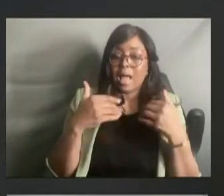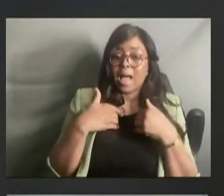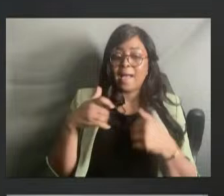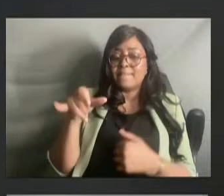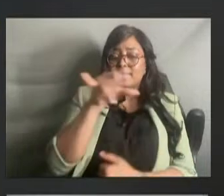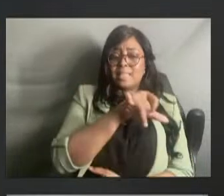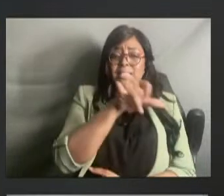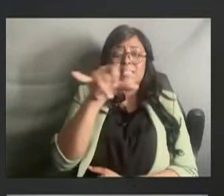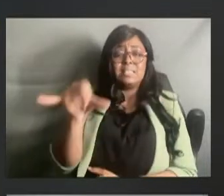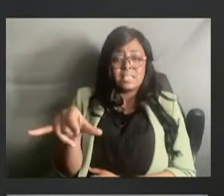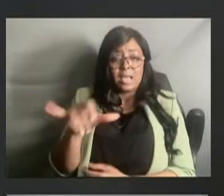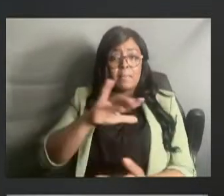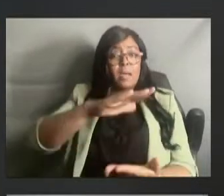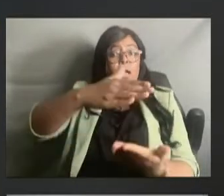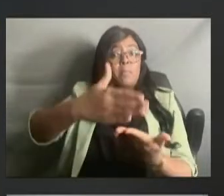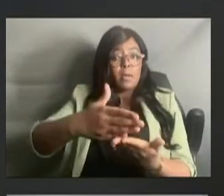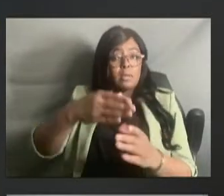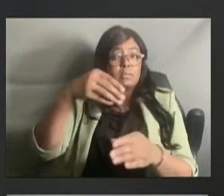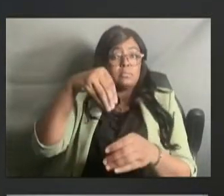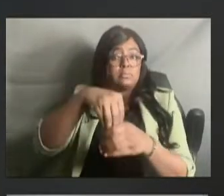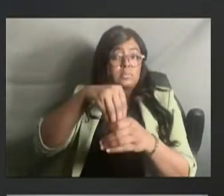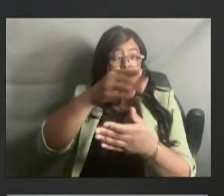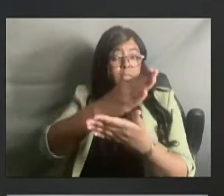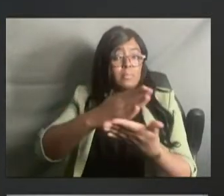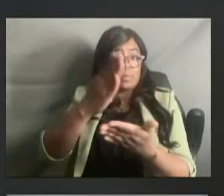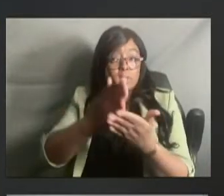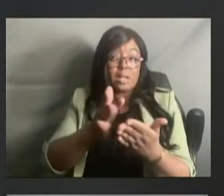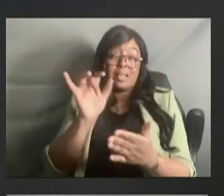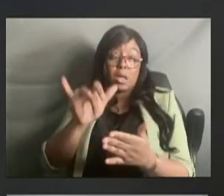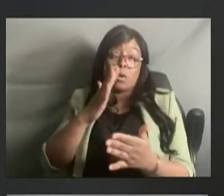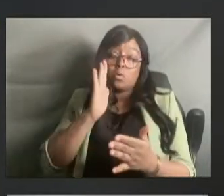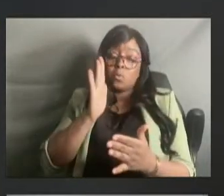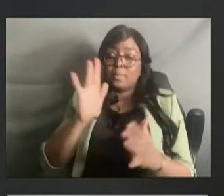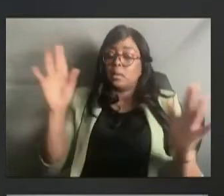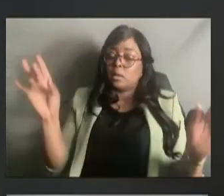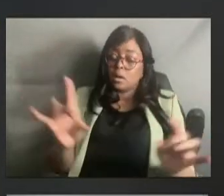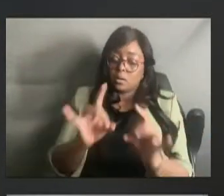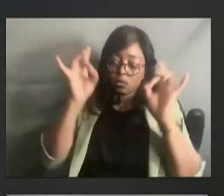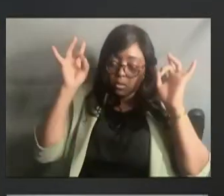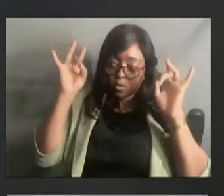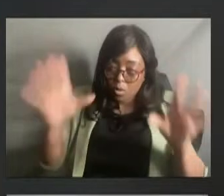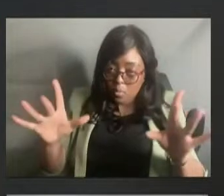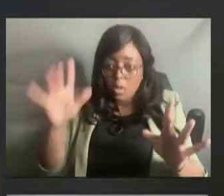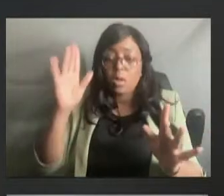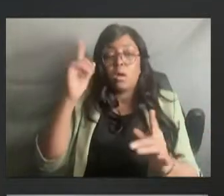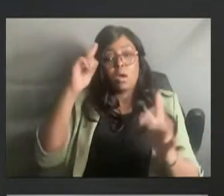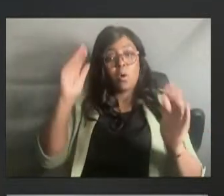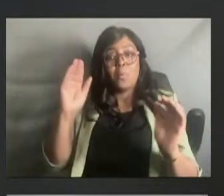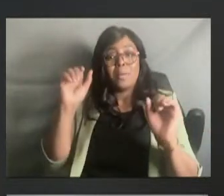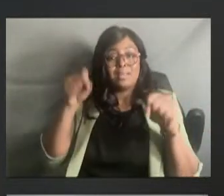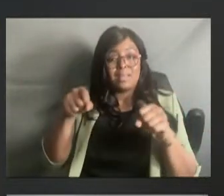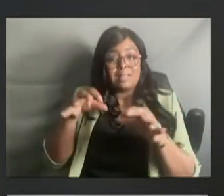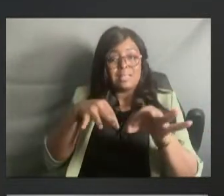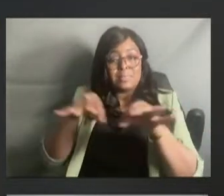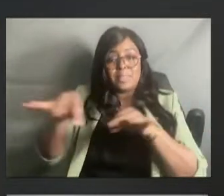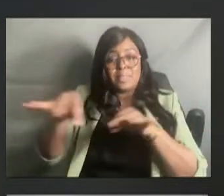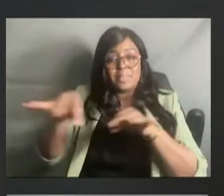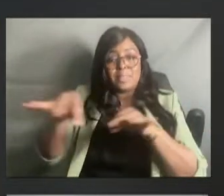could actually shrink or have the exact same amount in our budget, which would be pretty